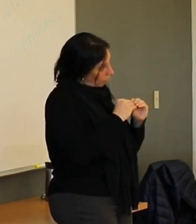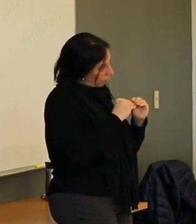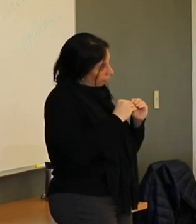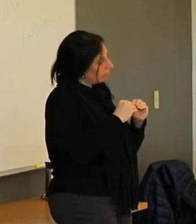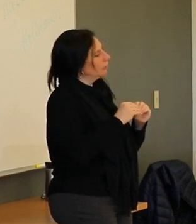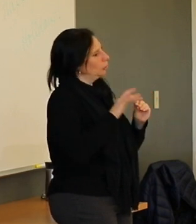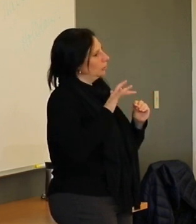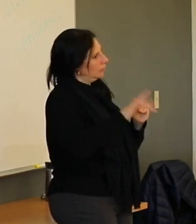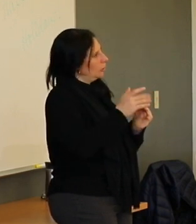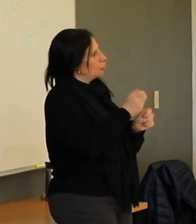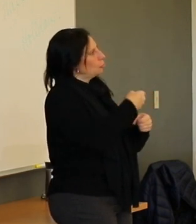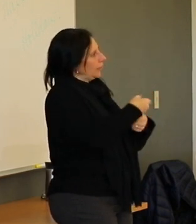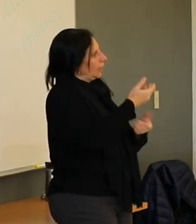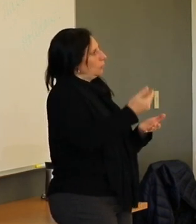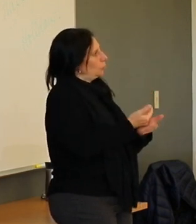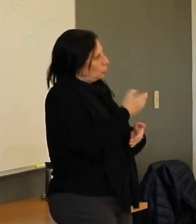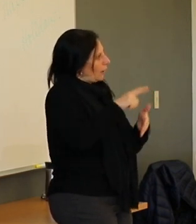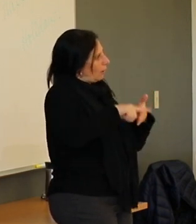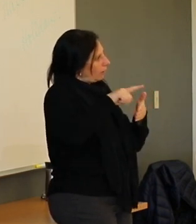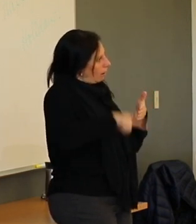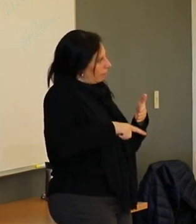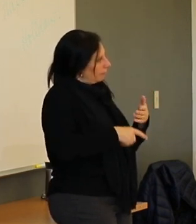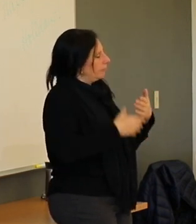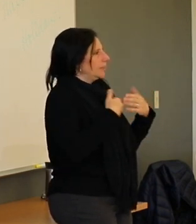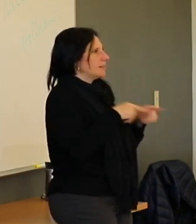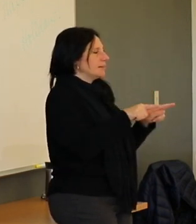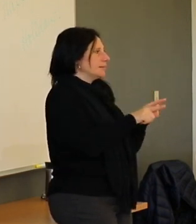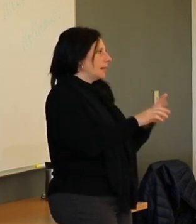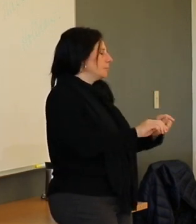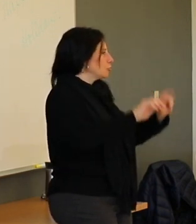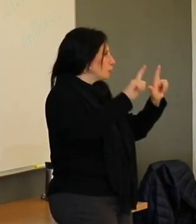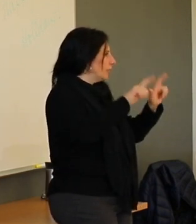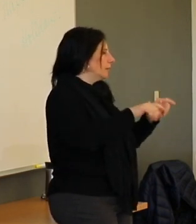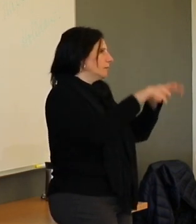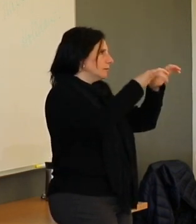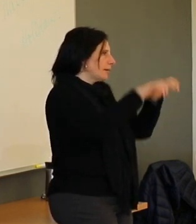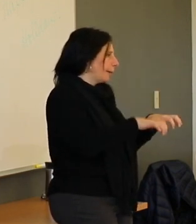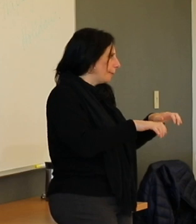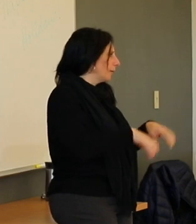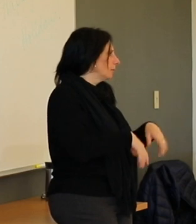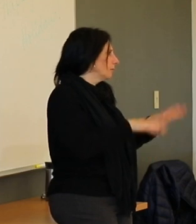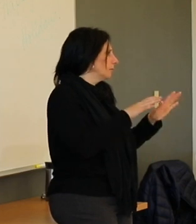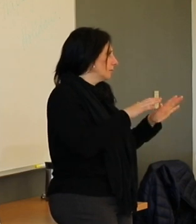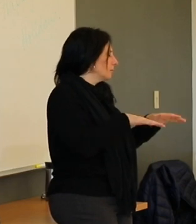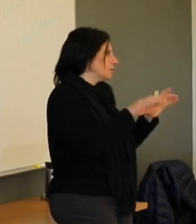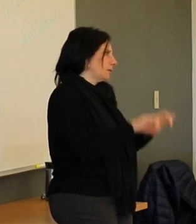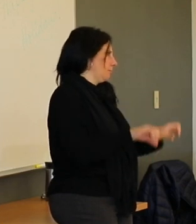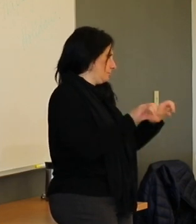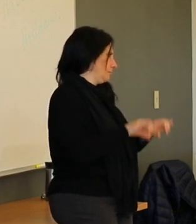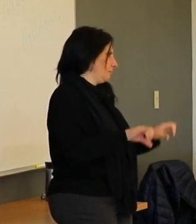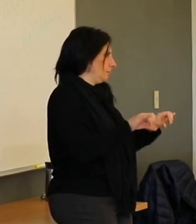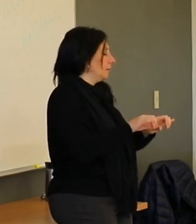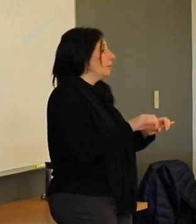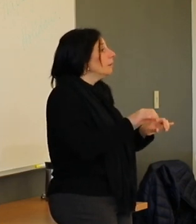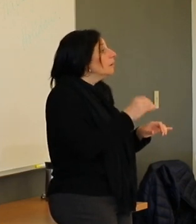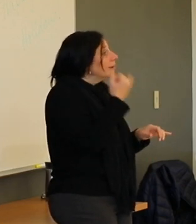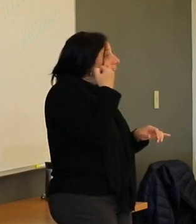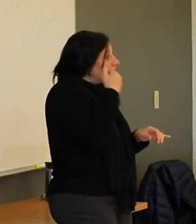Then I go back to the similar screen, enter the information in the text box. If I want to edit these,